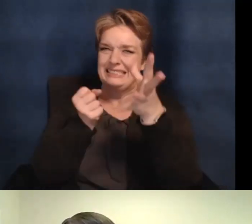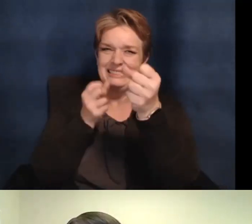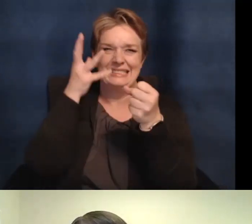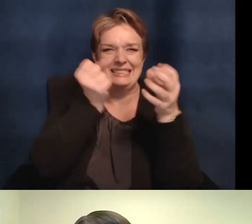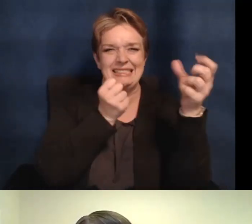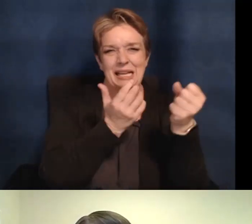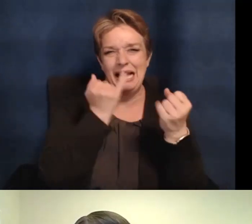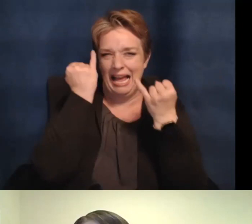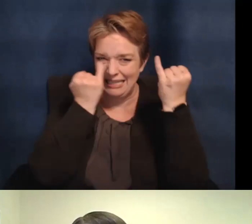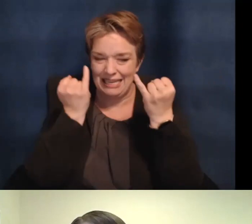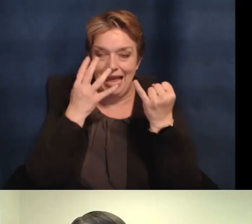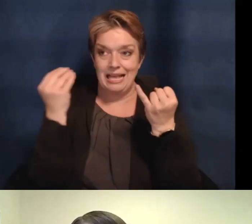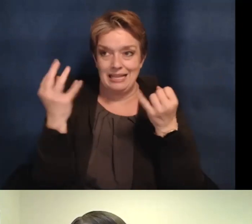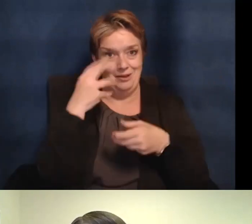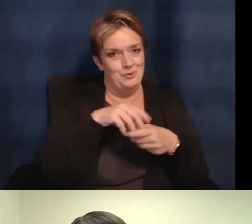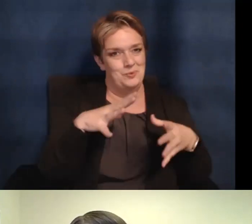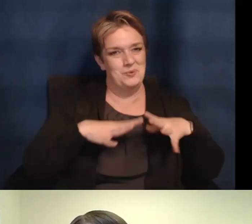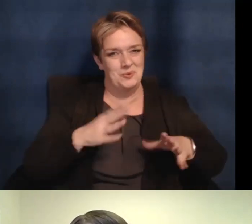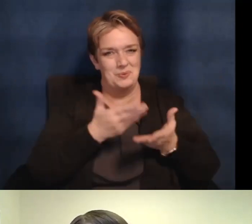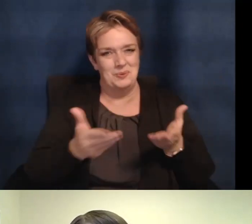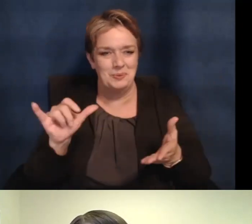[Makenzi] Her work and closet, even so... I...